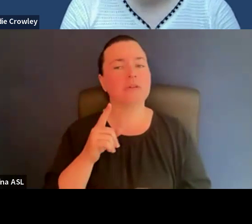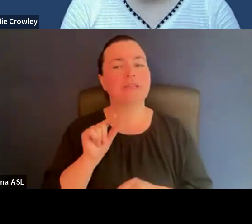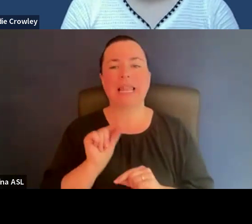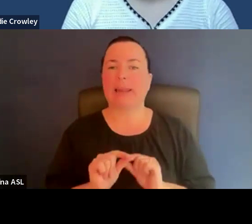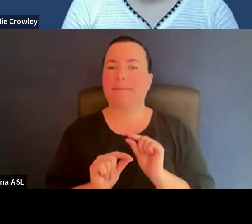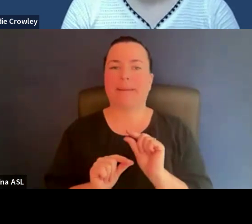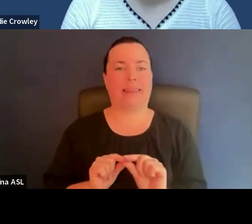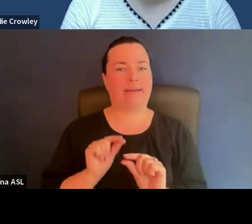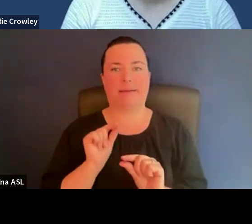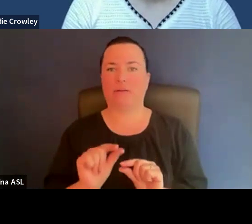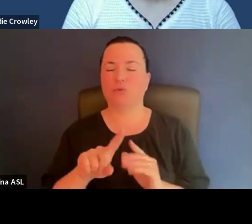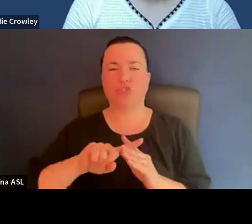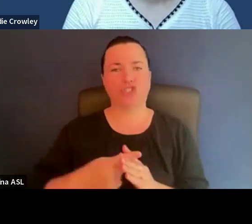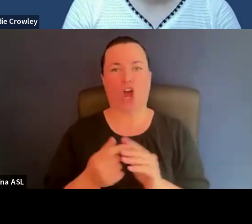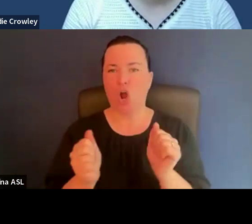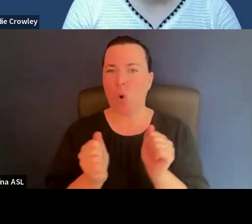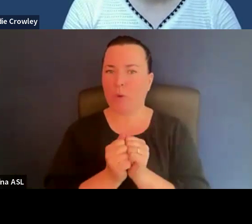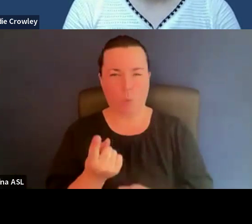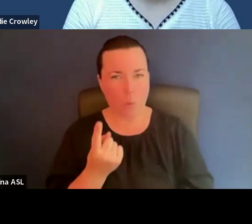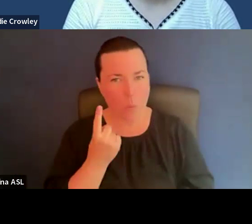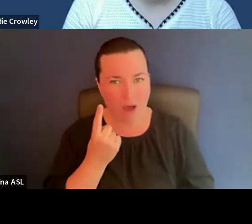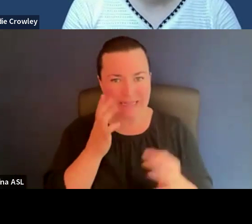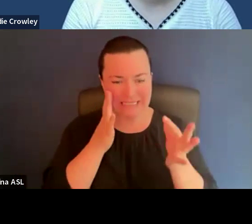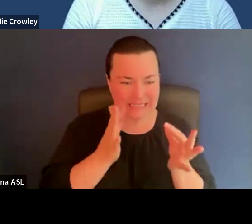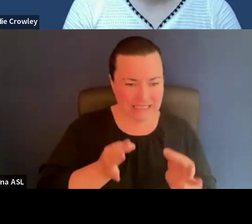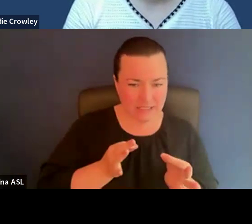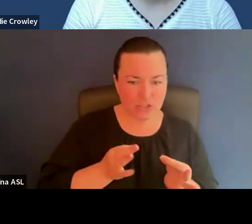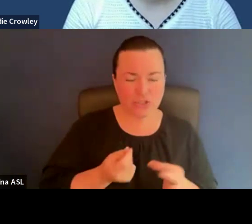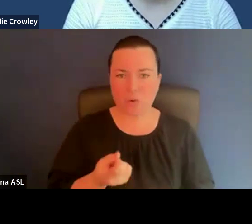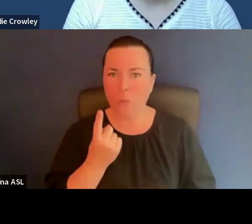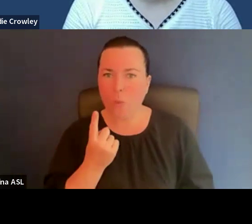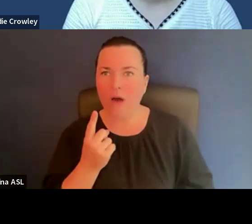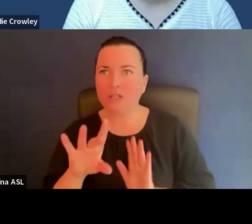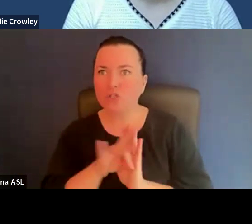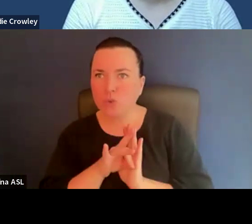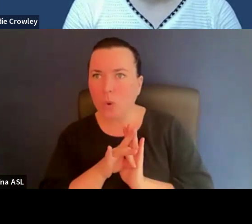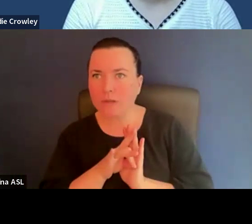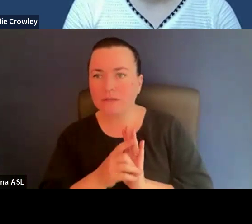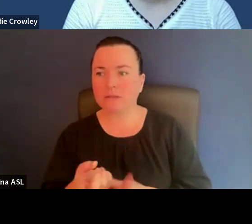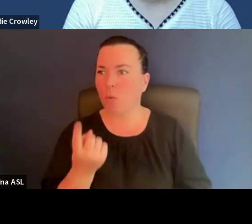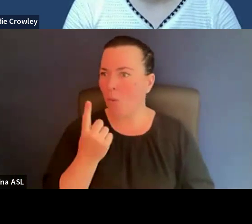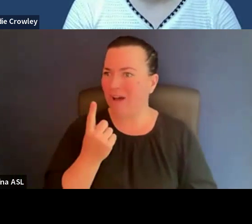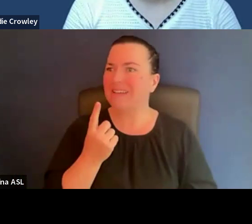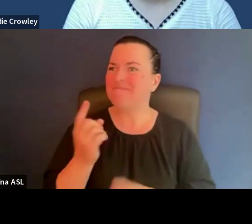one choice, one self-advocacy meeting, one thing that you wanna work on at a time.